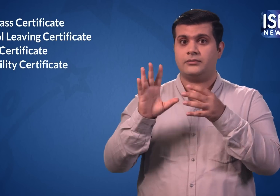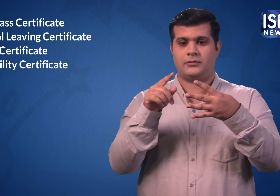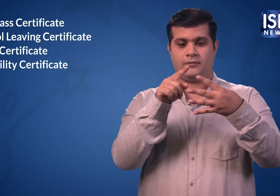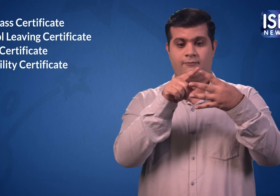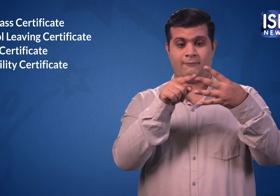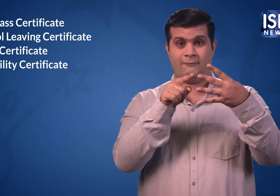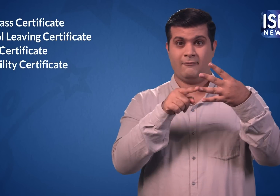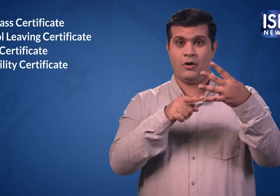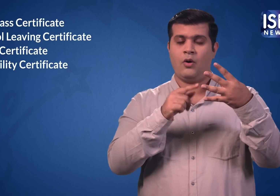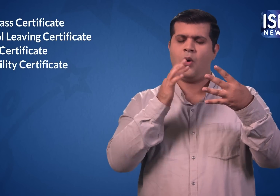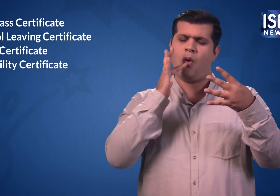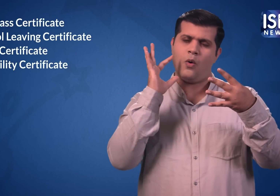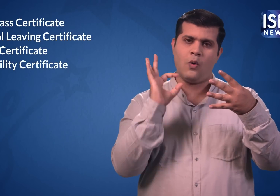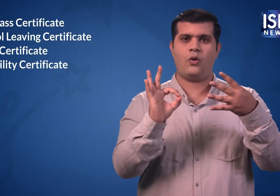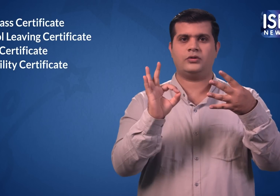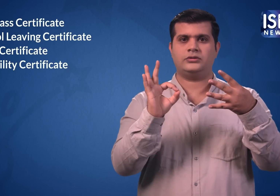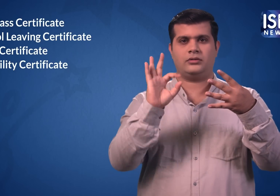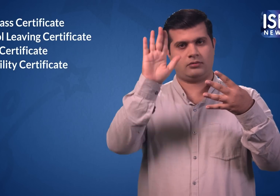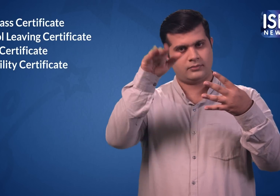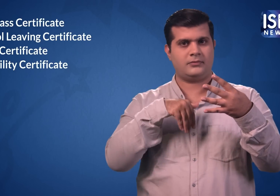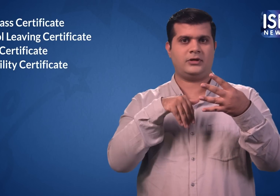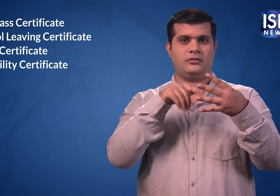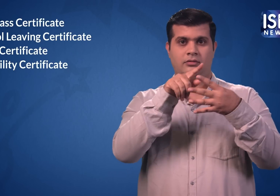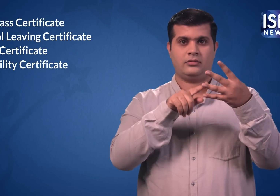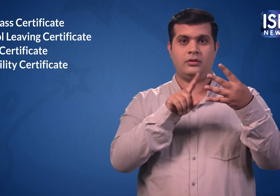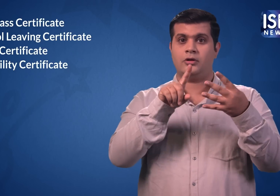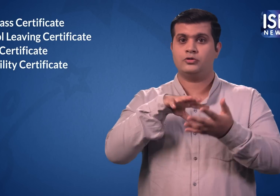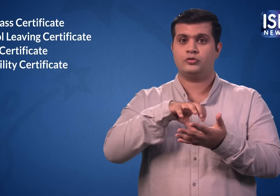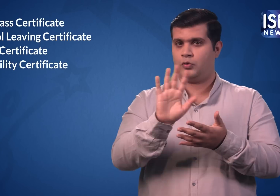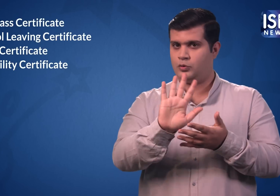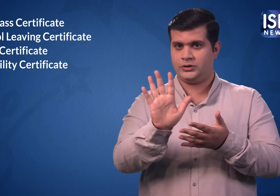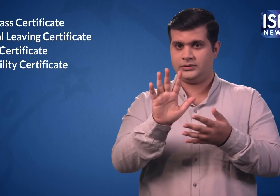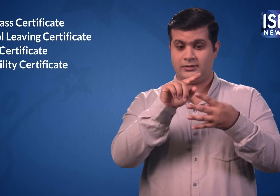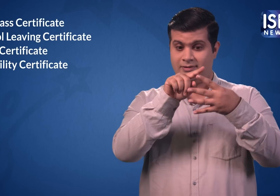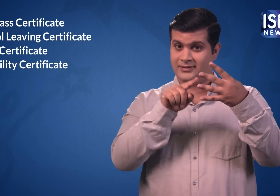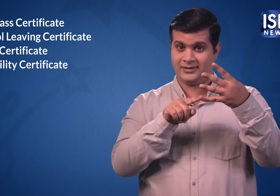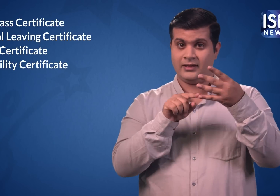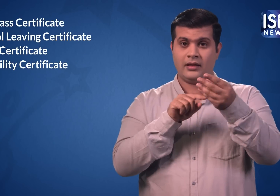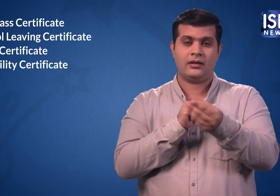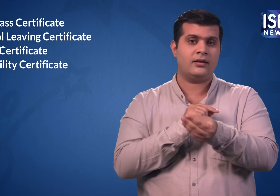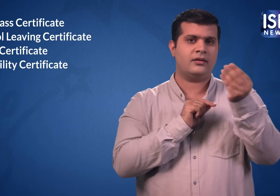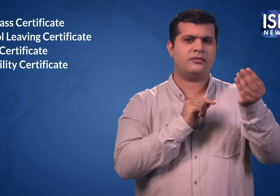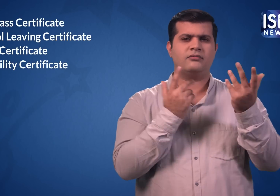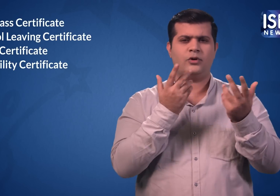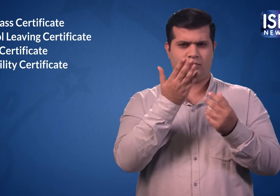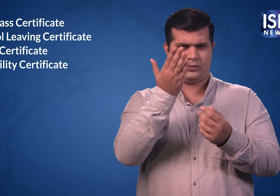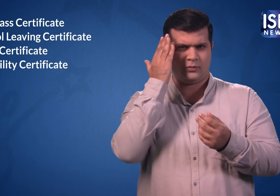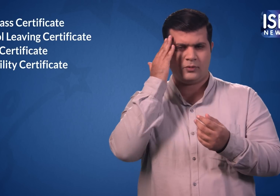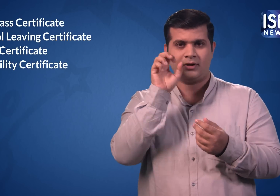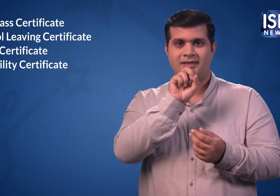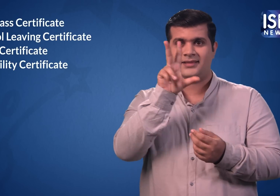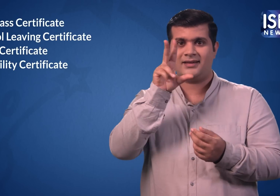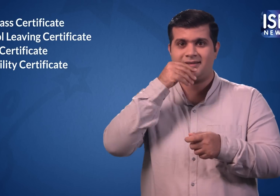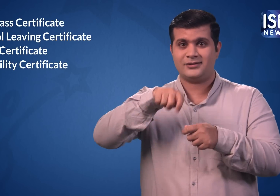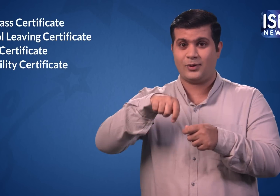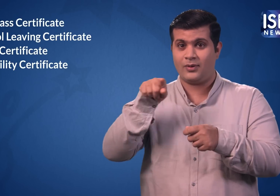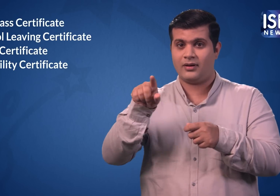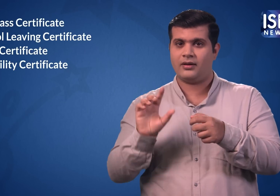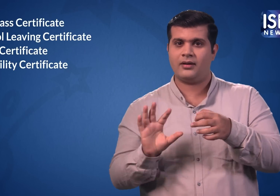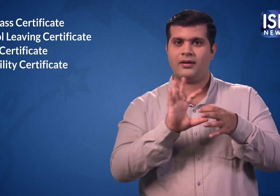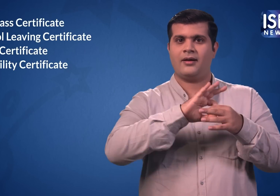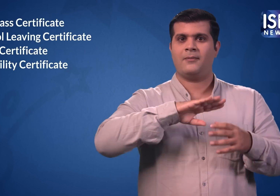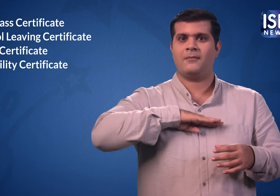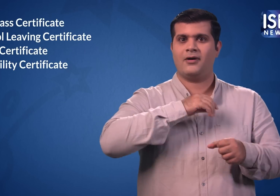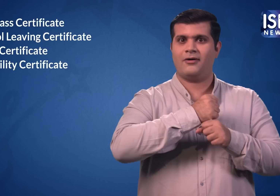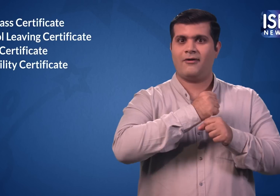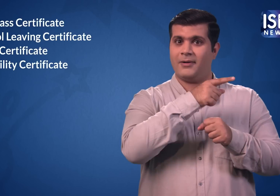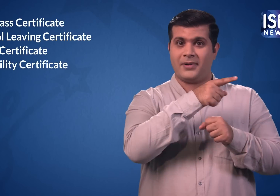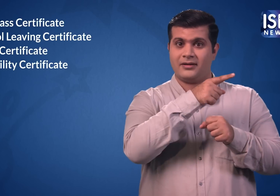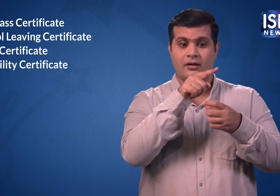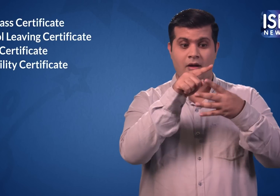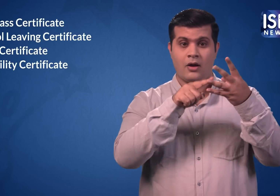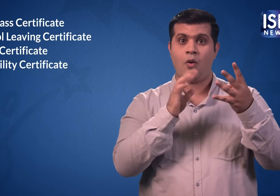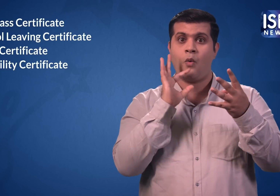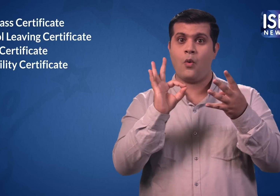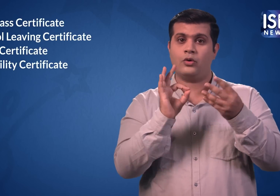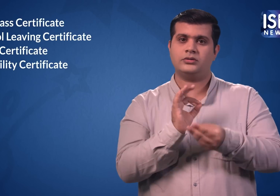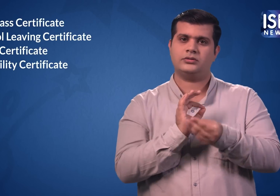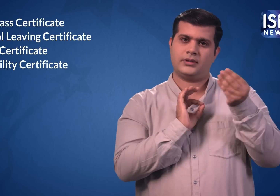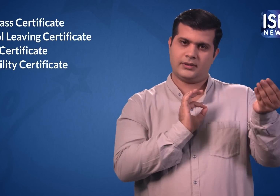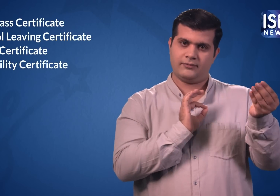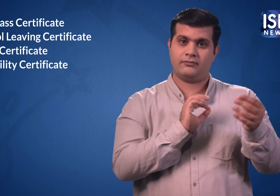Originals of these 4 documents will be submitted to the MSBVE for admission.